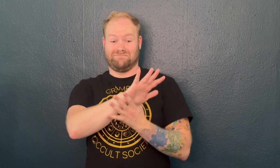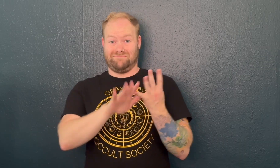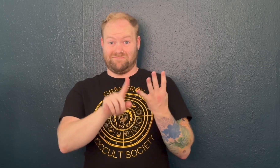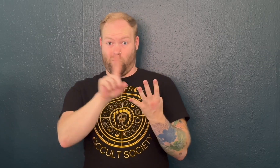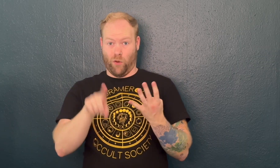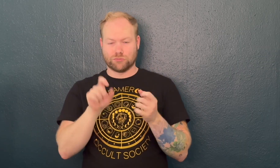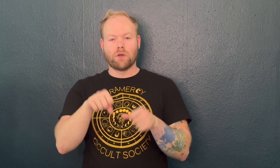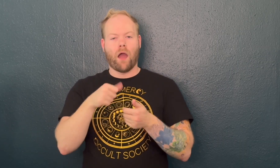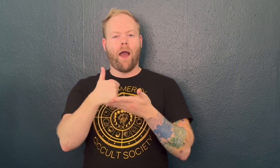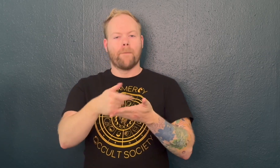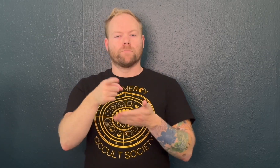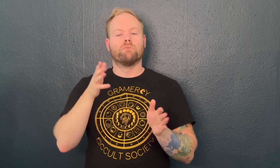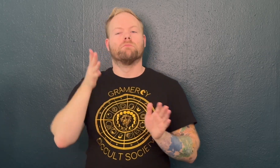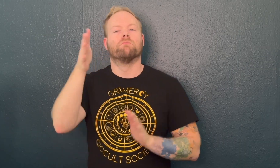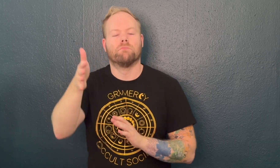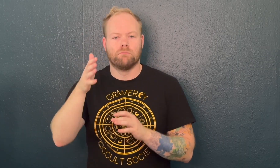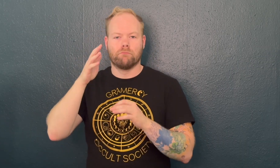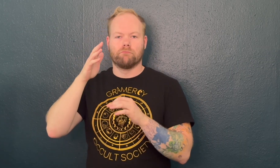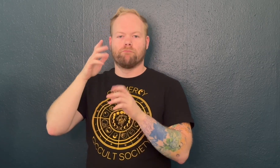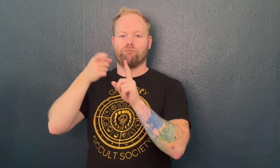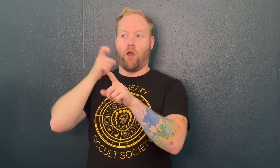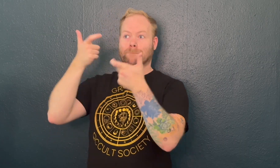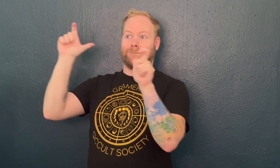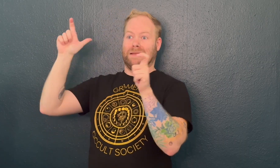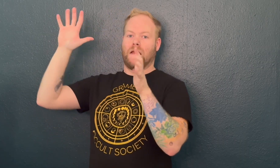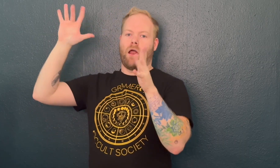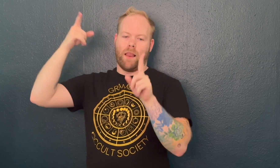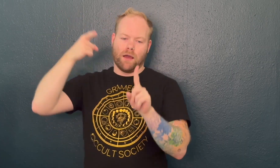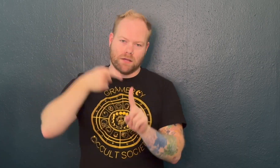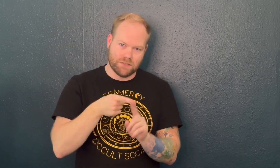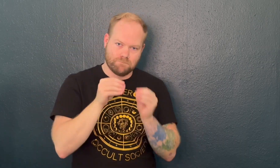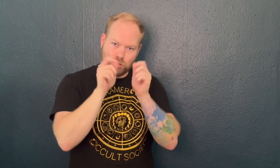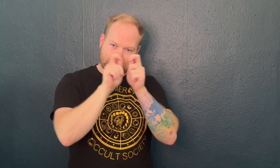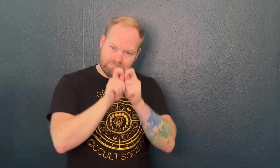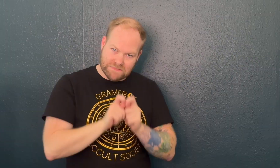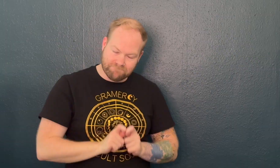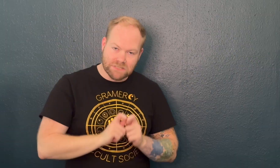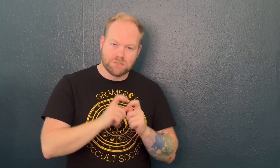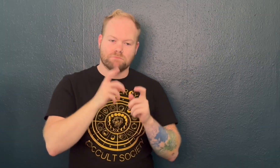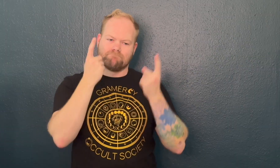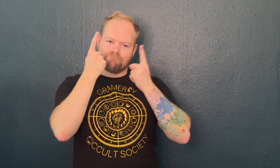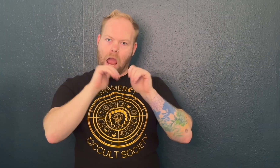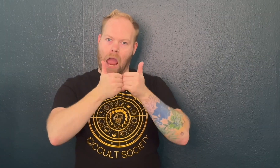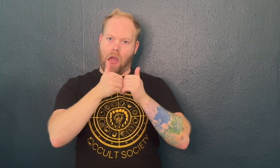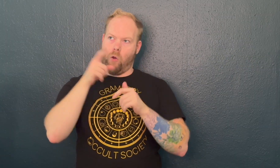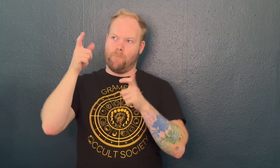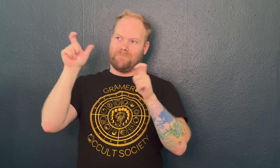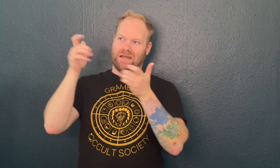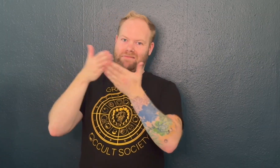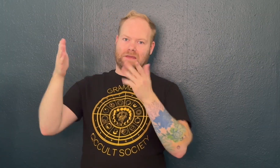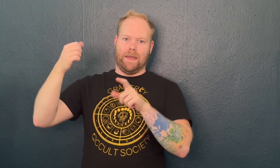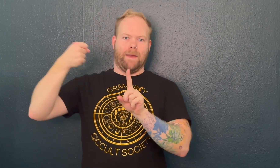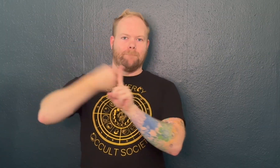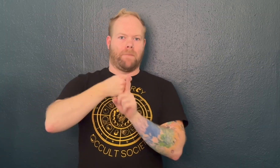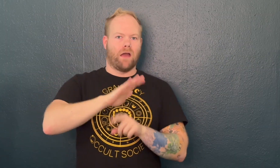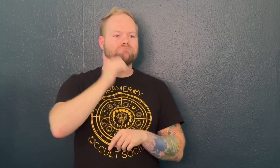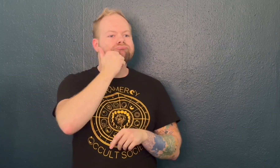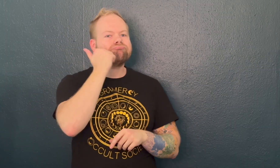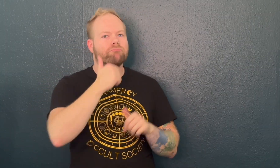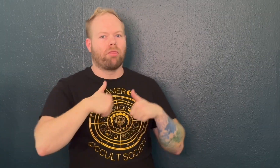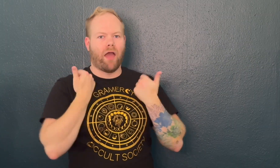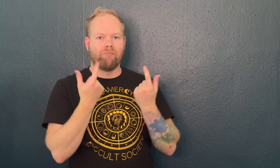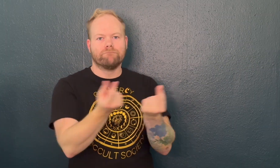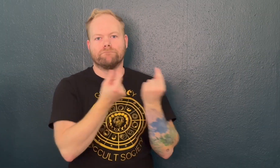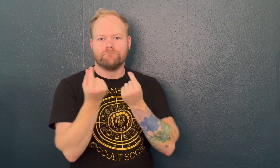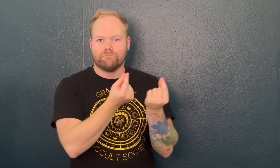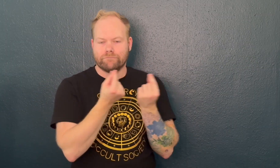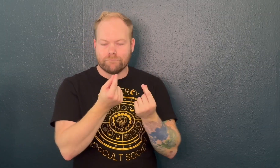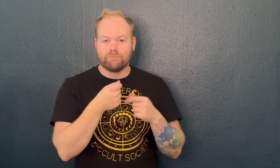All of these questions can help you eventually go down in detail on how these big things affect the day to day of the people living there,